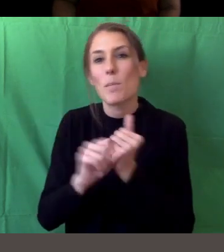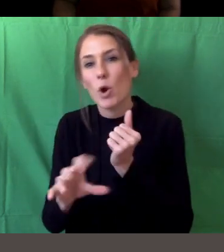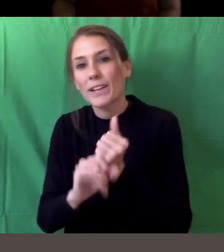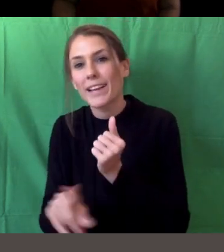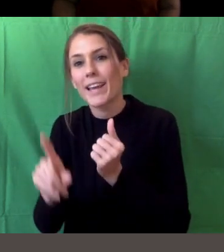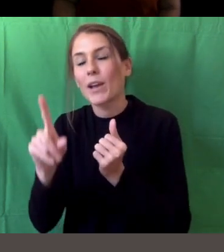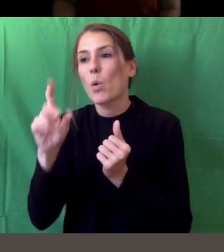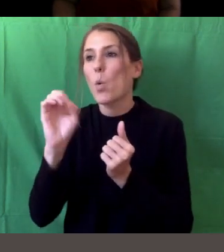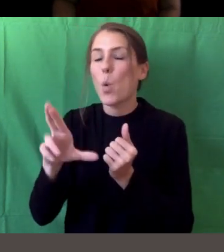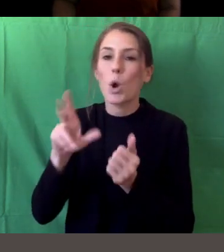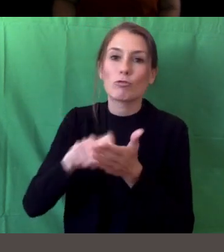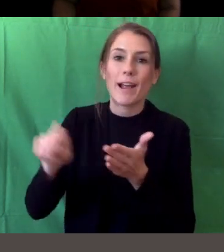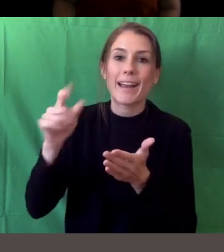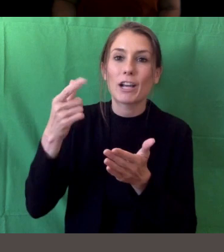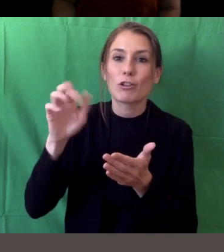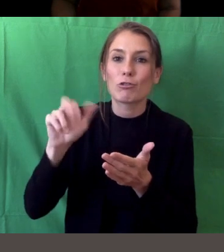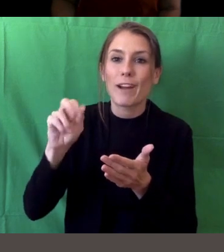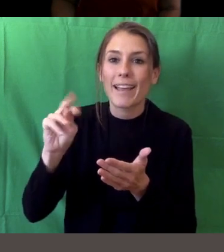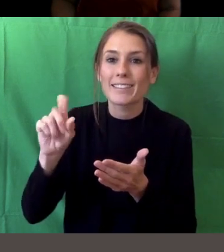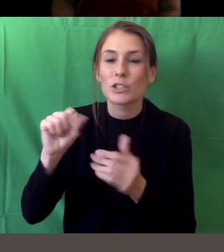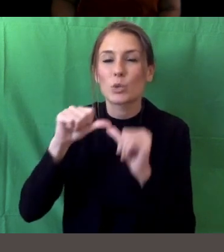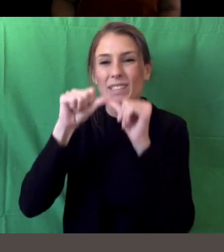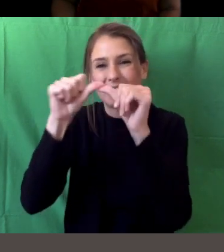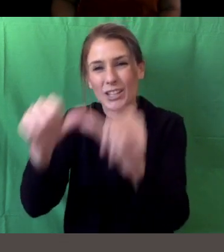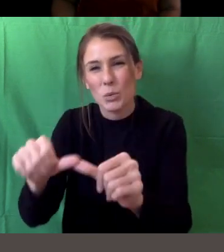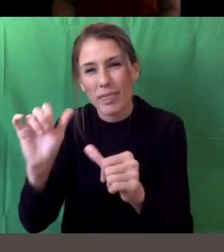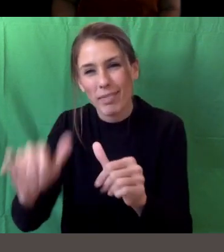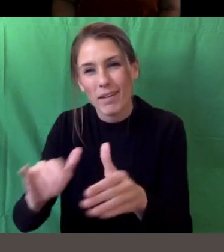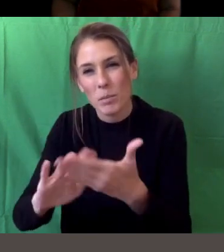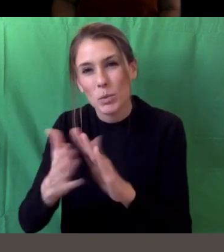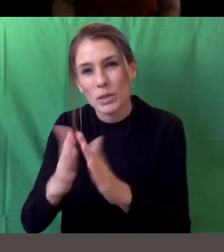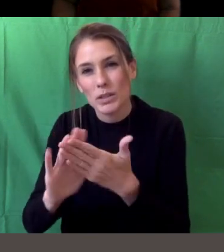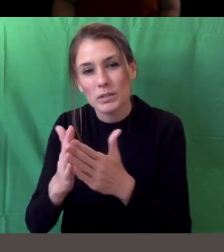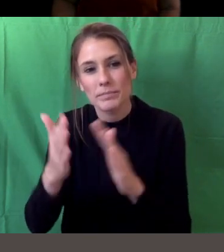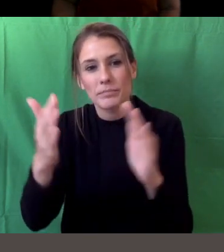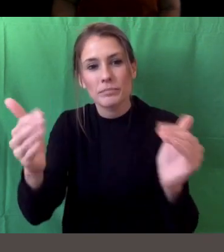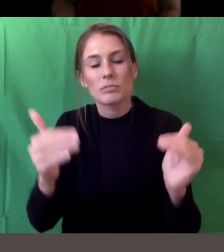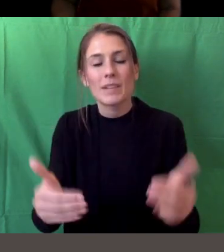or grant writing to keep the communities sustainable.